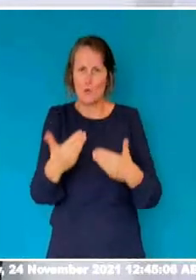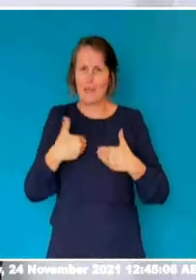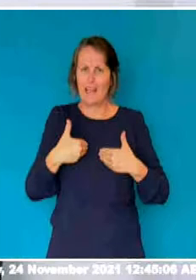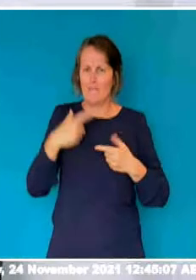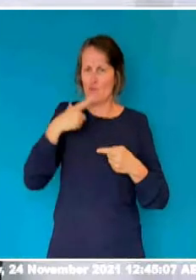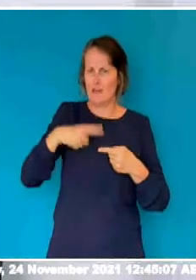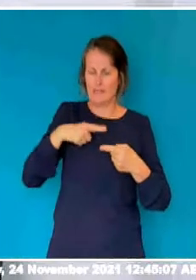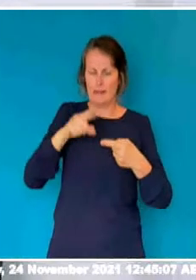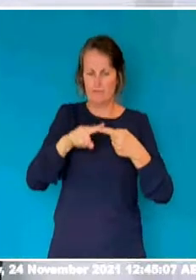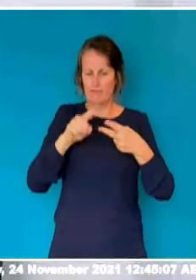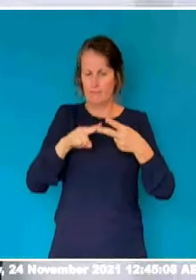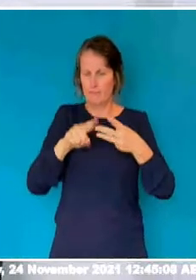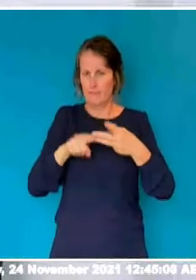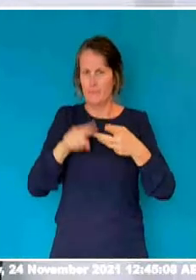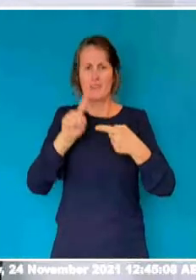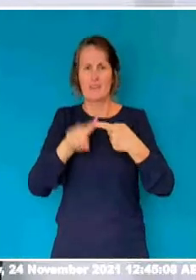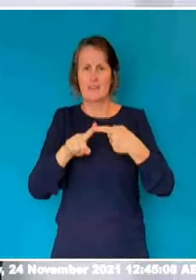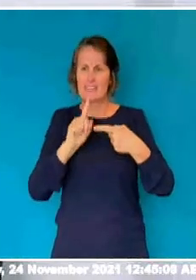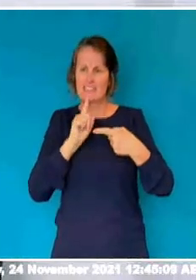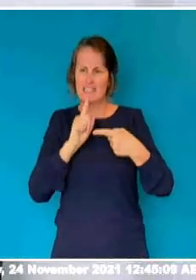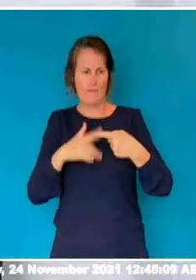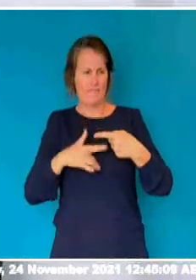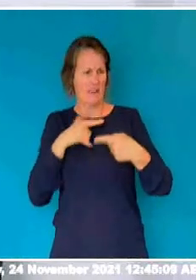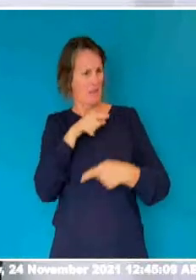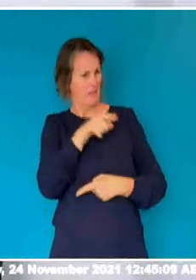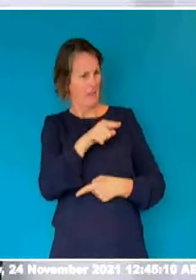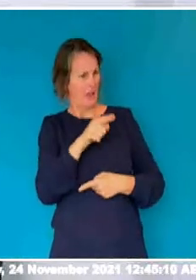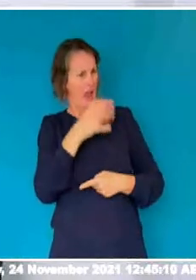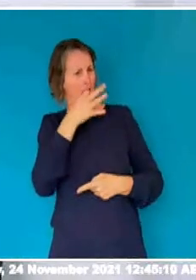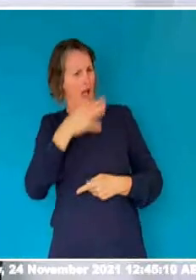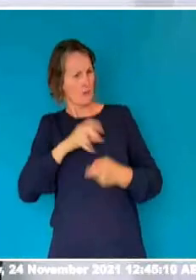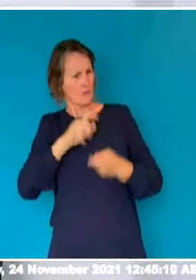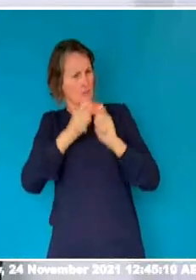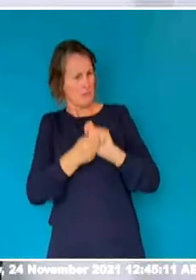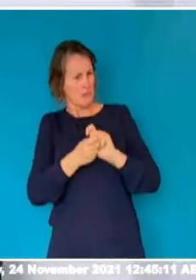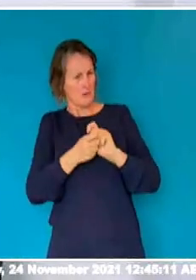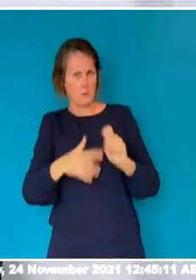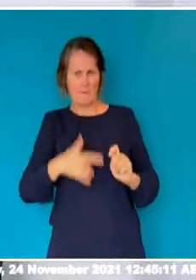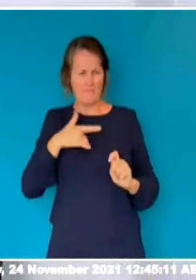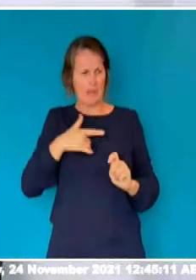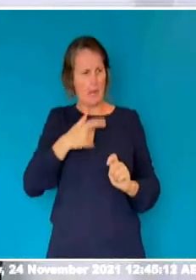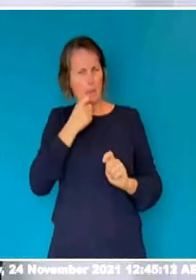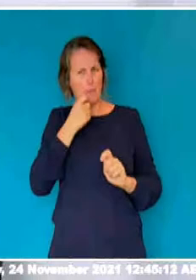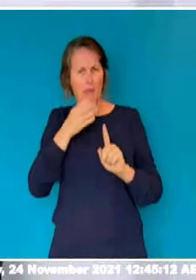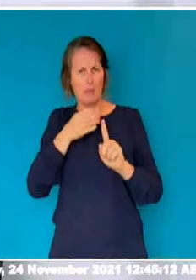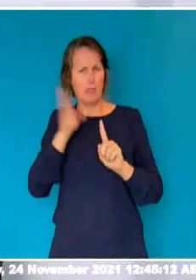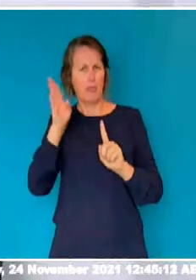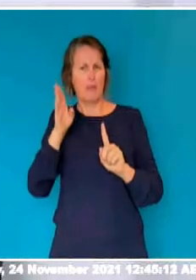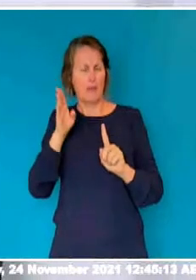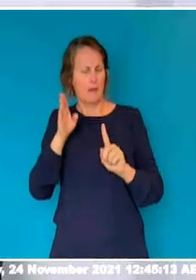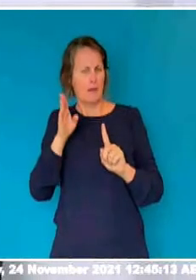(a) is it is not considered reasonably practicable after consideration of the relevant legislation and standards.